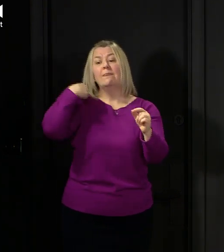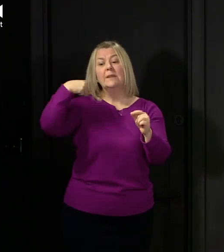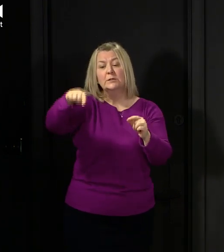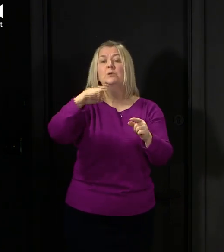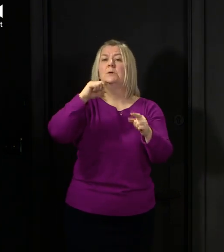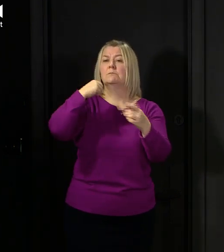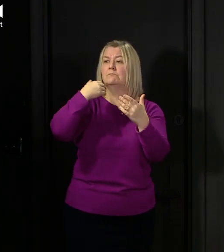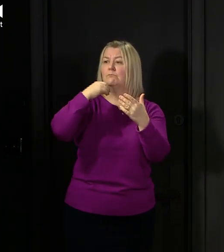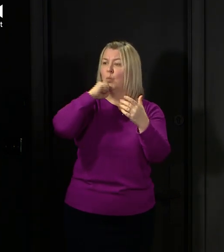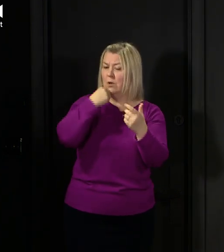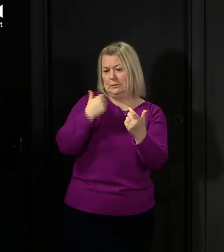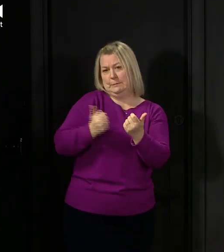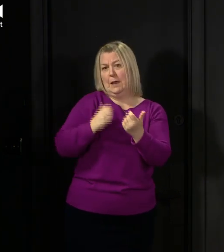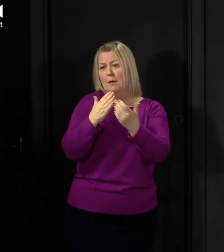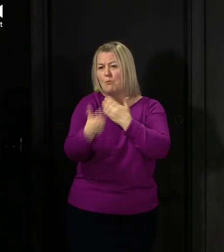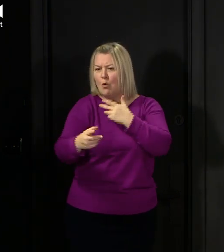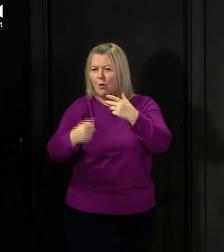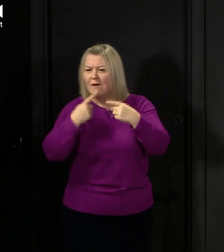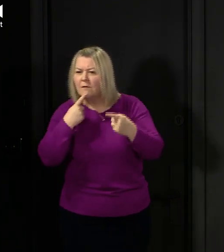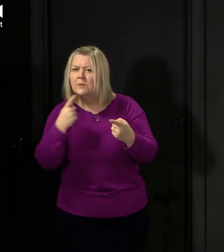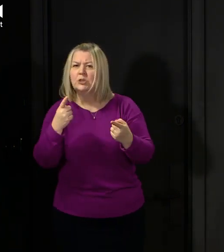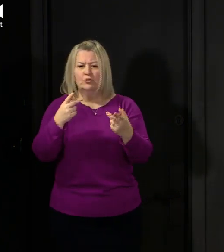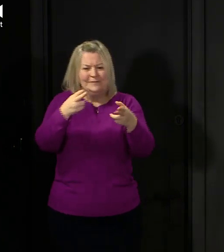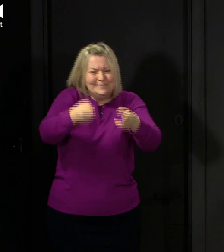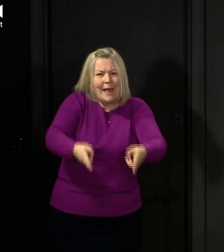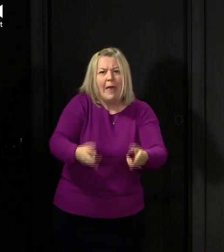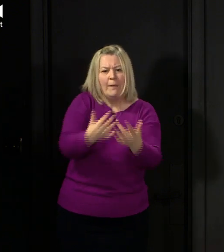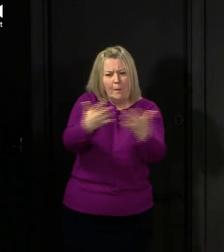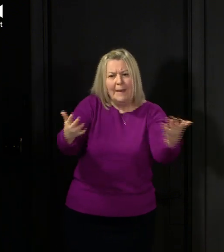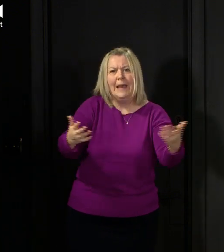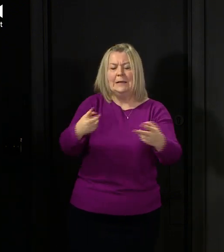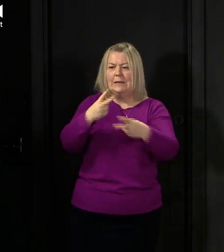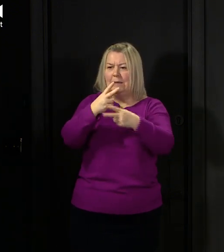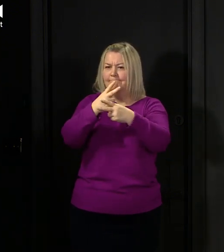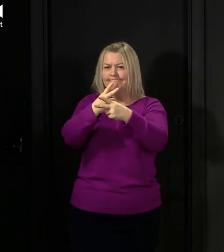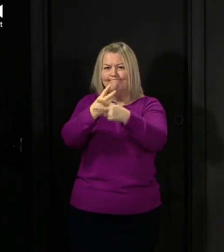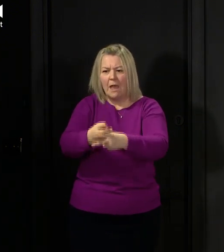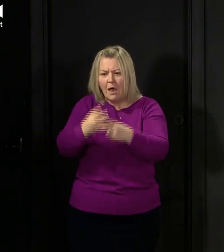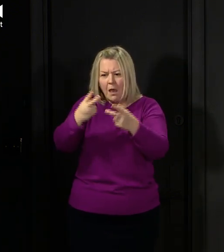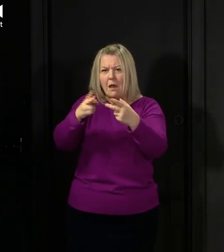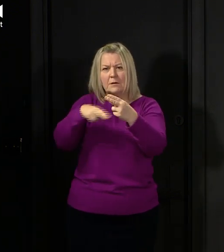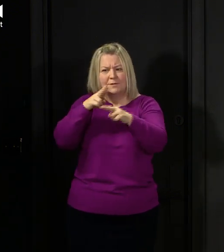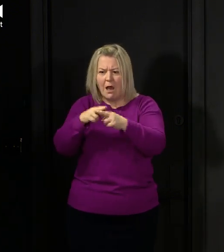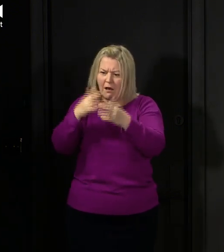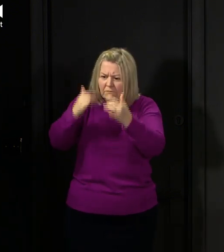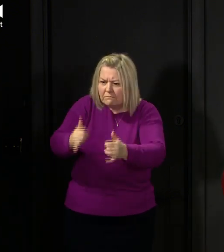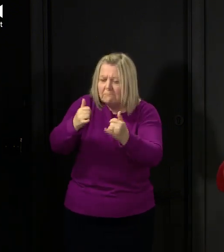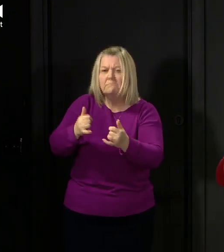information on the breakdown of some of these figures, and more information on testing. Can I go to[CROSSTALK]